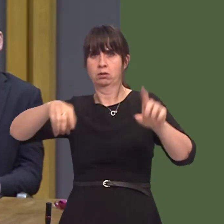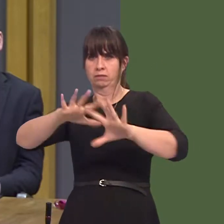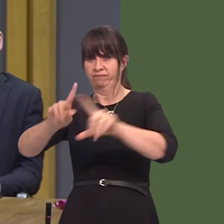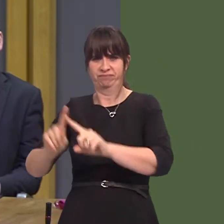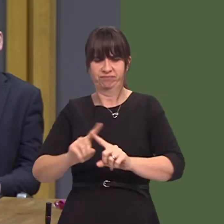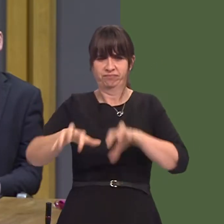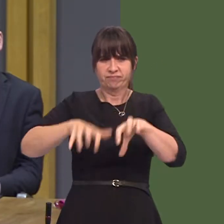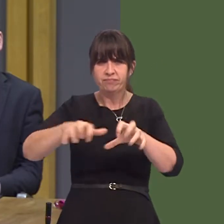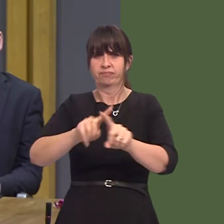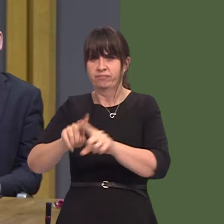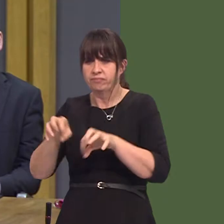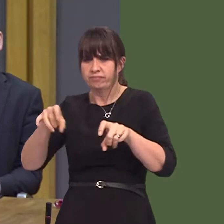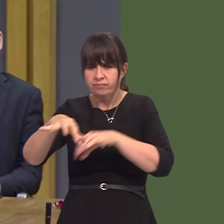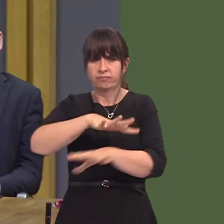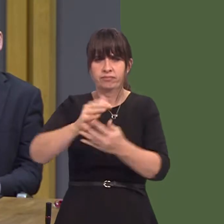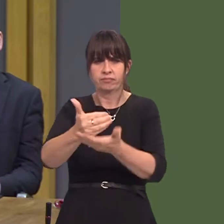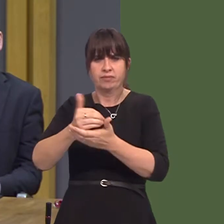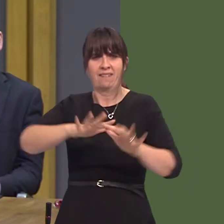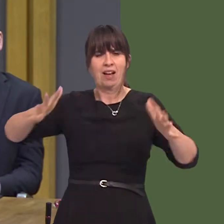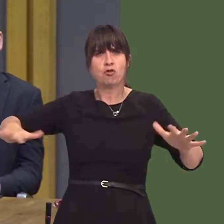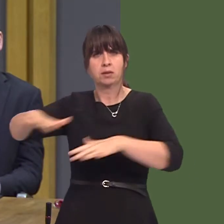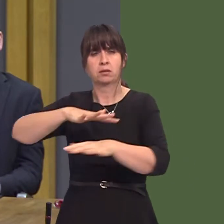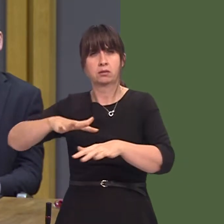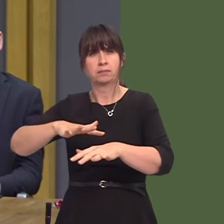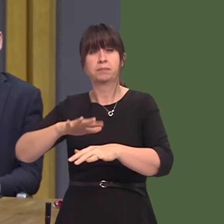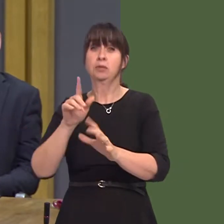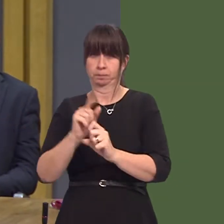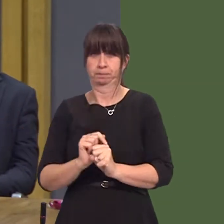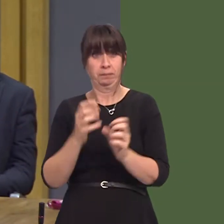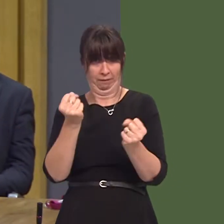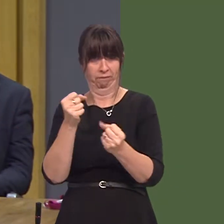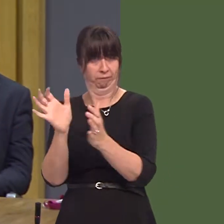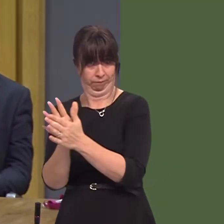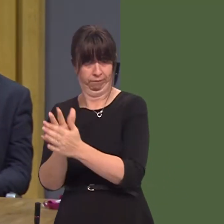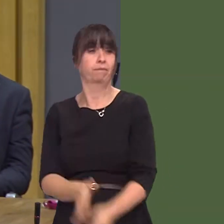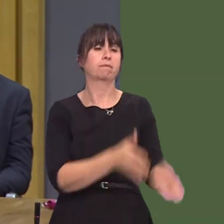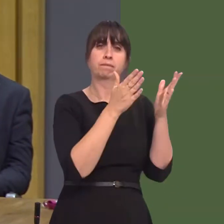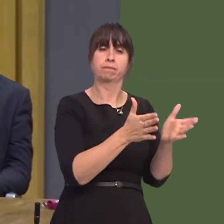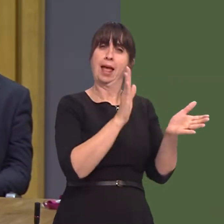Does your support for the M4 black route meet with those goals, or are you shifting the